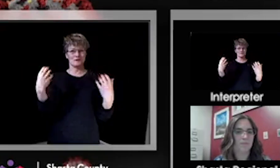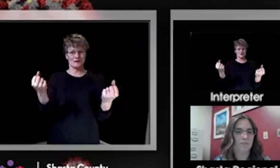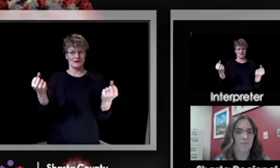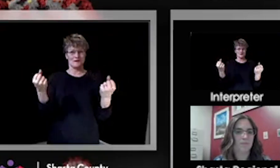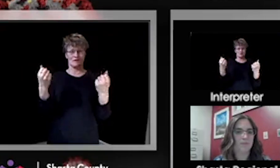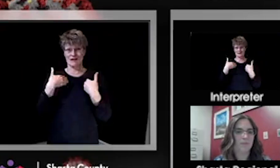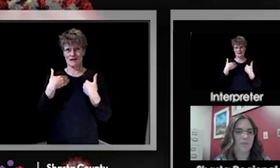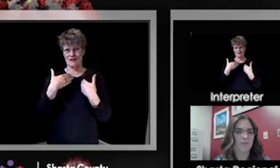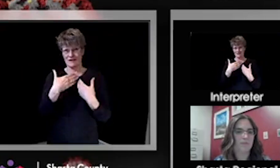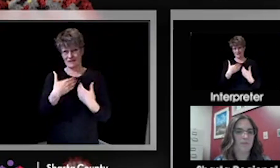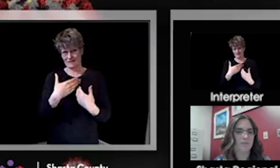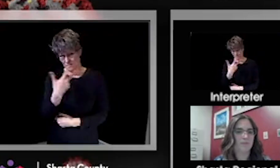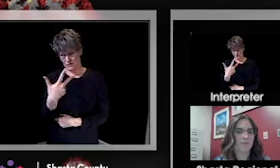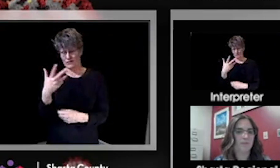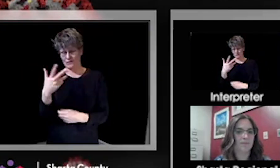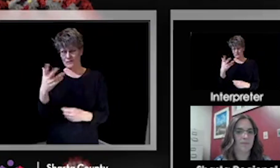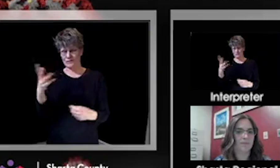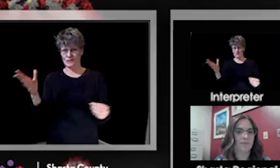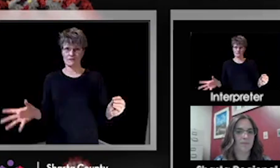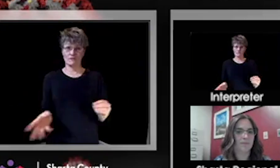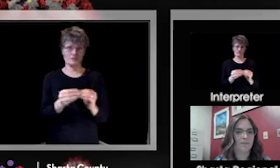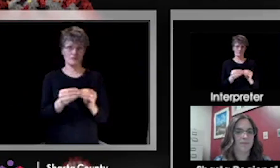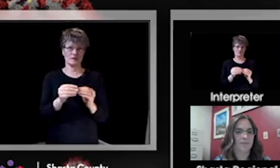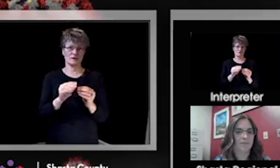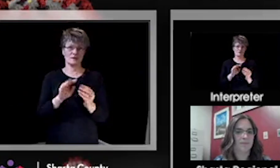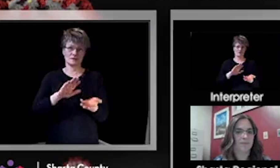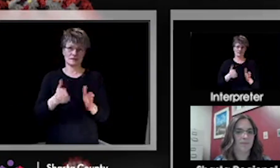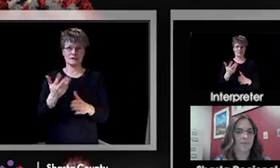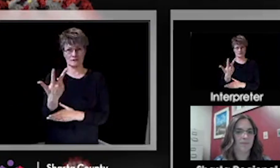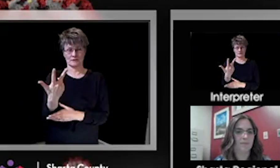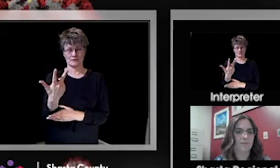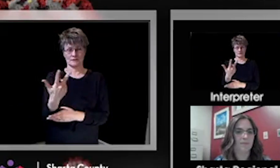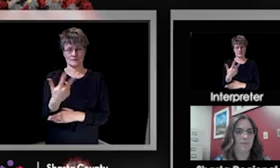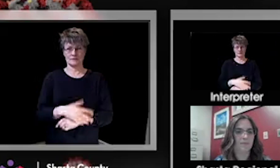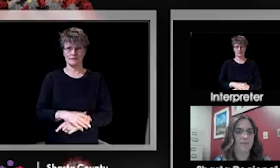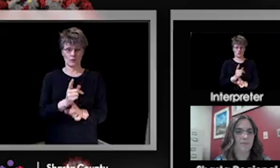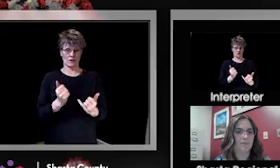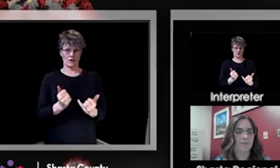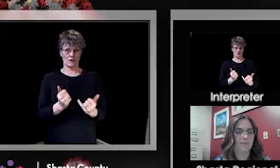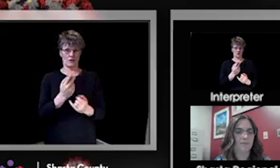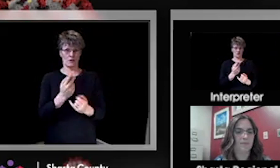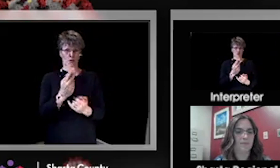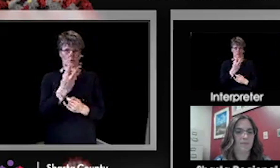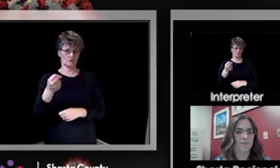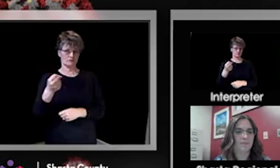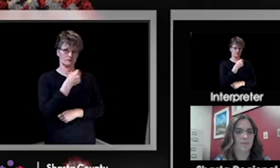deaths. Right now, we have two people who are hospitalized and 7 total hospitalized